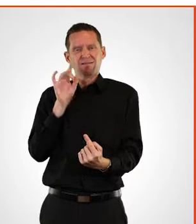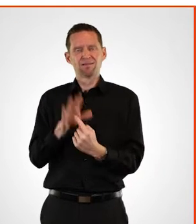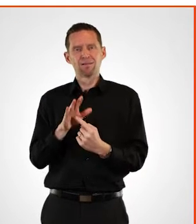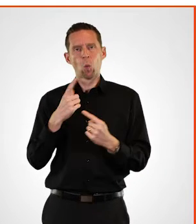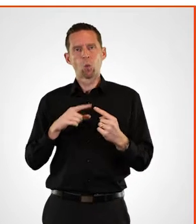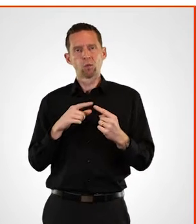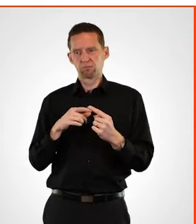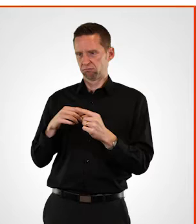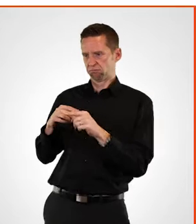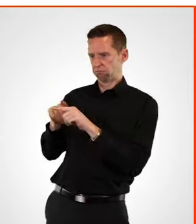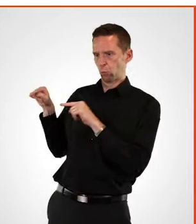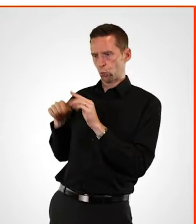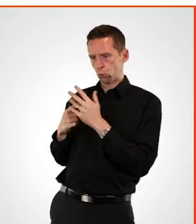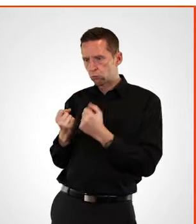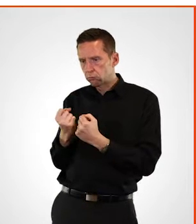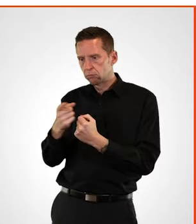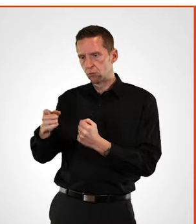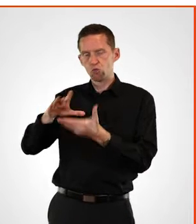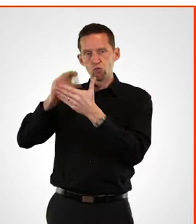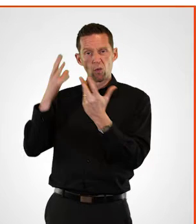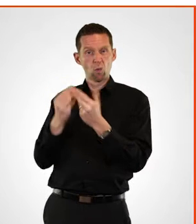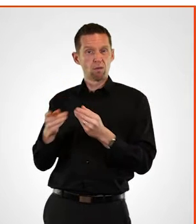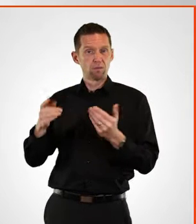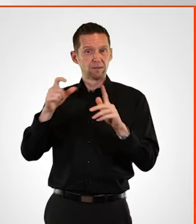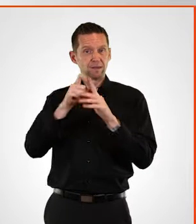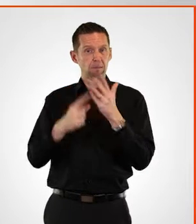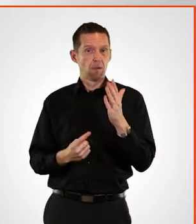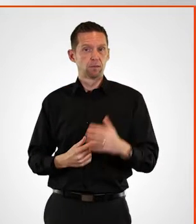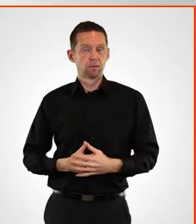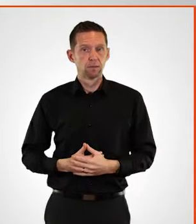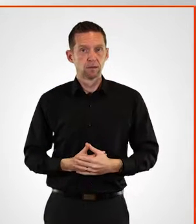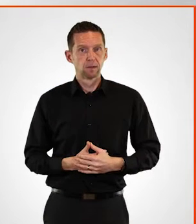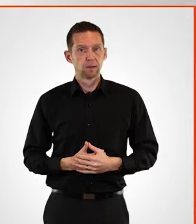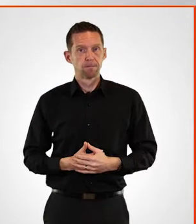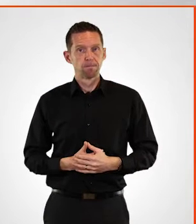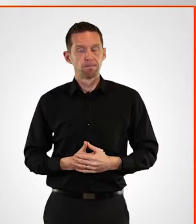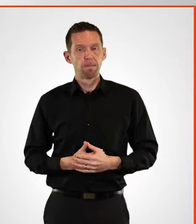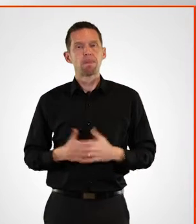that we want to use with students with additional disabilities. So now I'm going to talk to you a little bit about